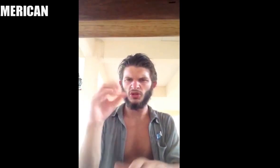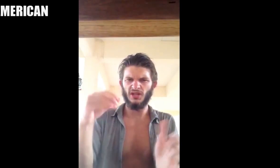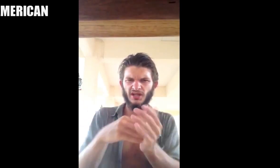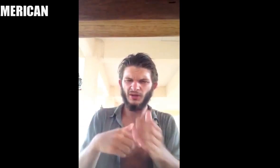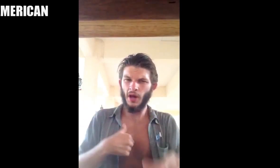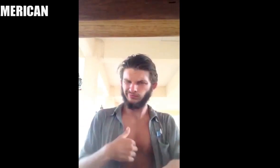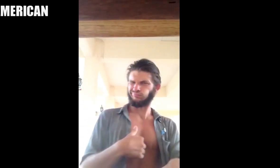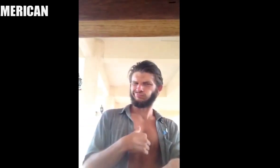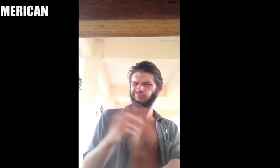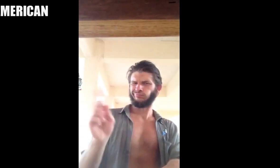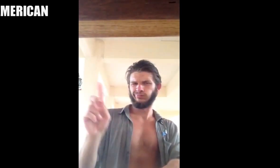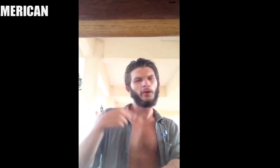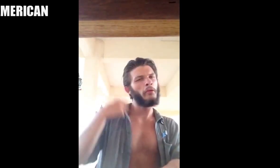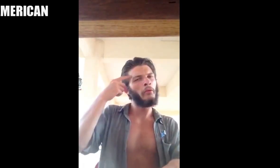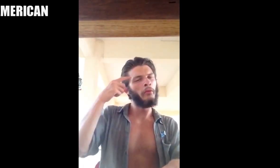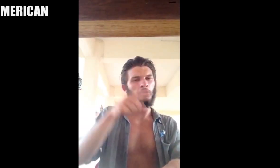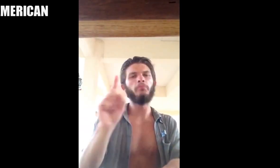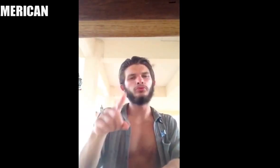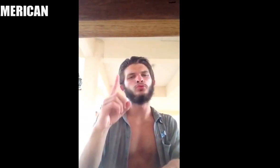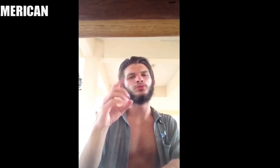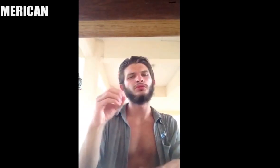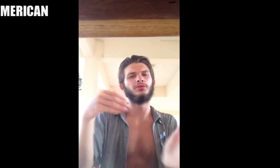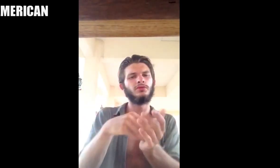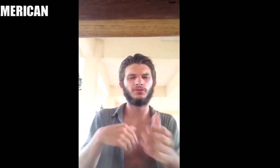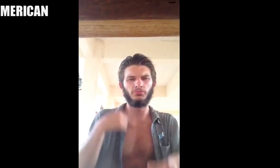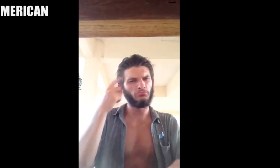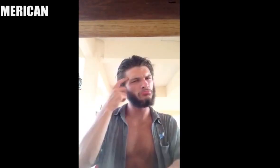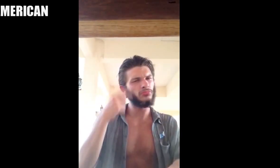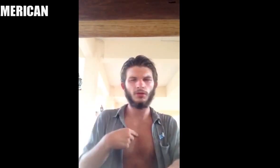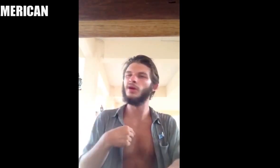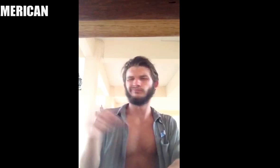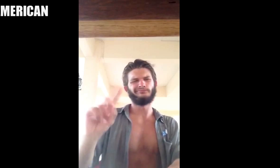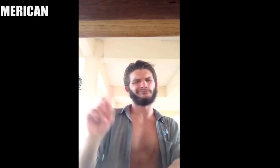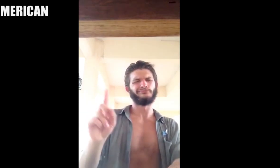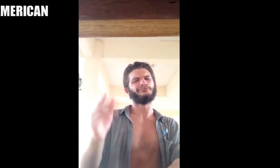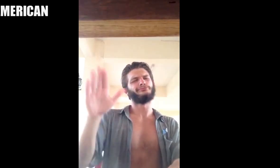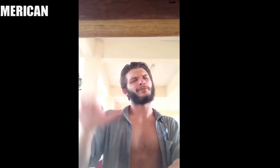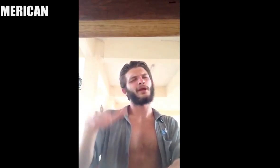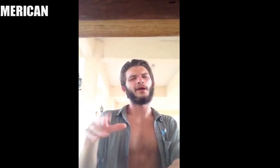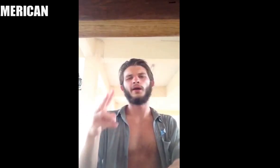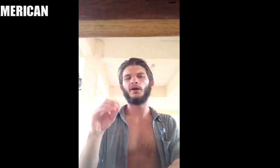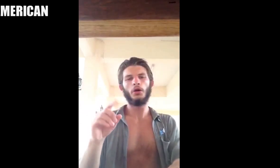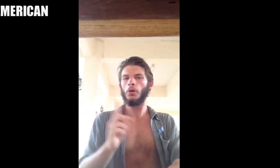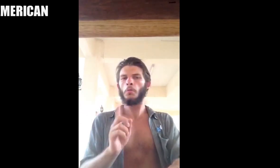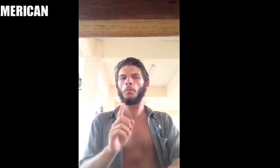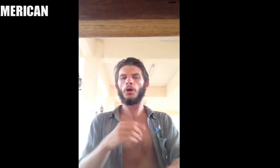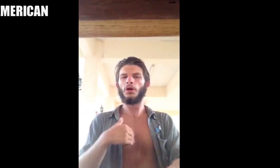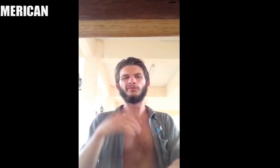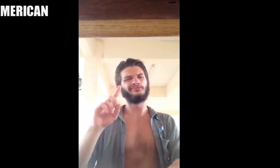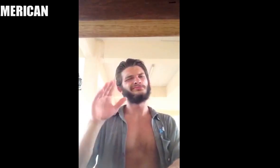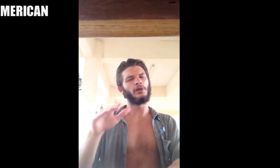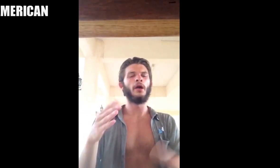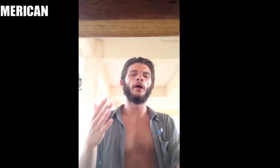I expressed disagreement through my facial expression, I knew it should be around 10 thousand. I also used hand gestures to indicate that the price should be lowered.